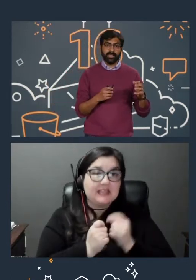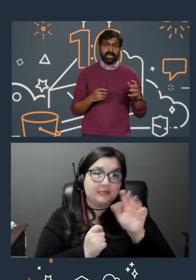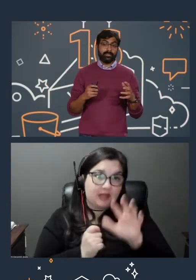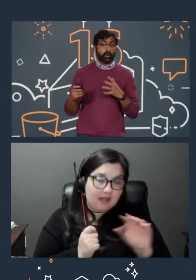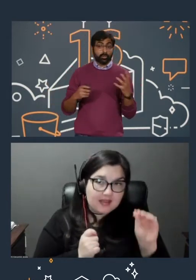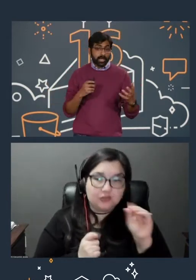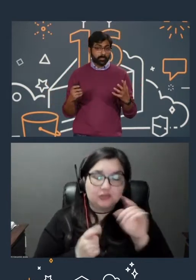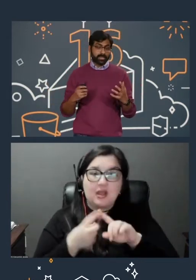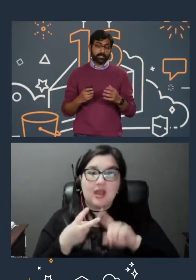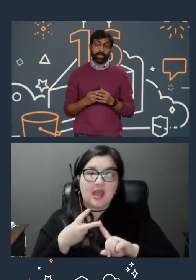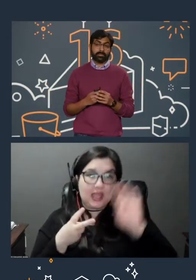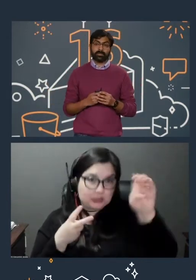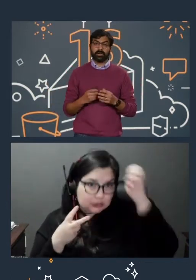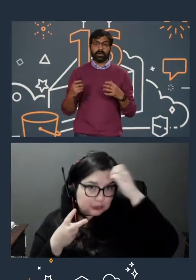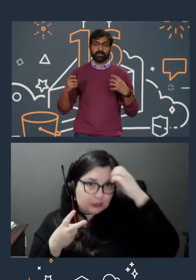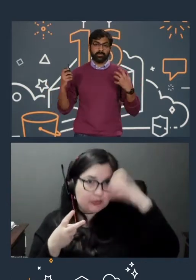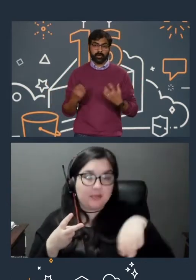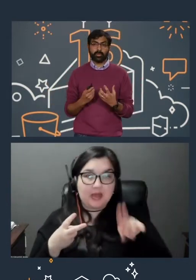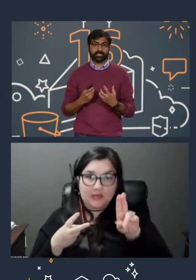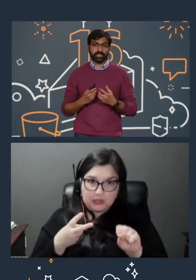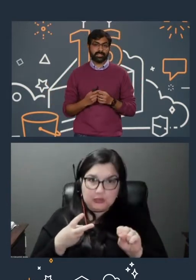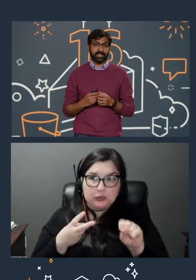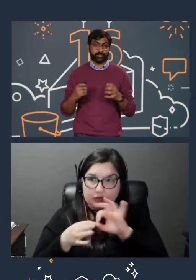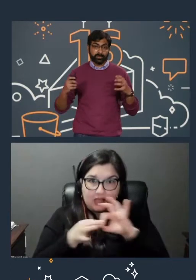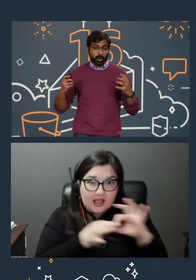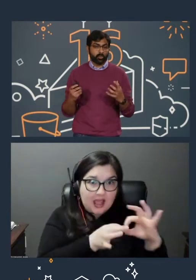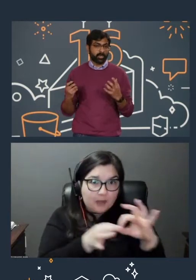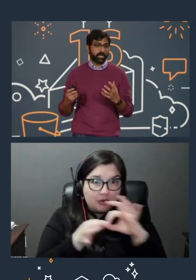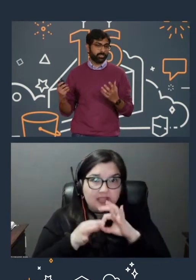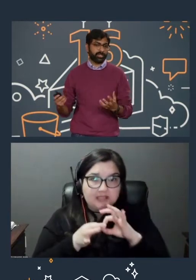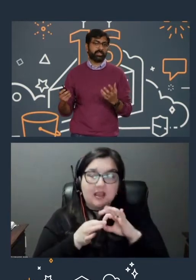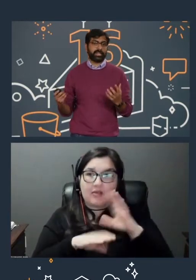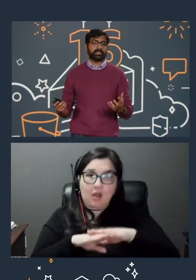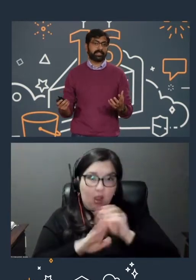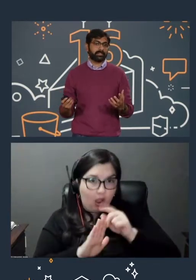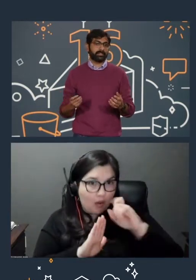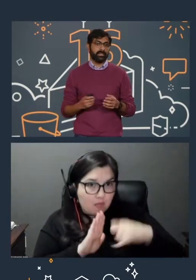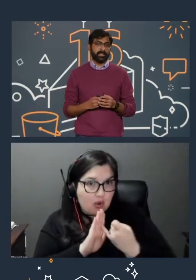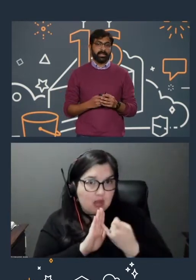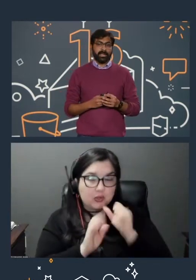and they're all collaborating together on projects, and they're all working on shared data sets.